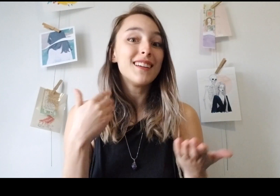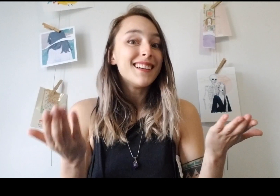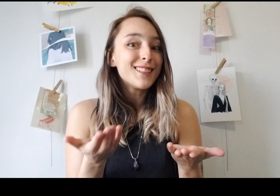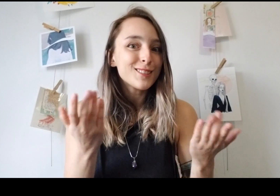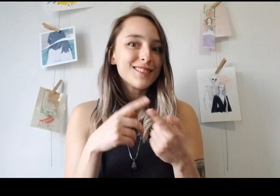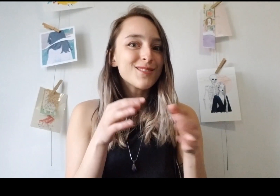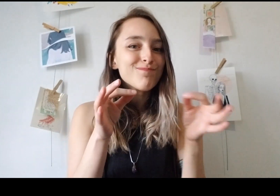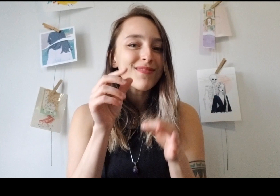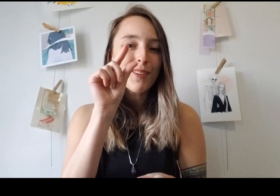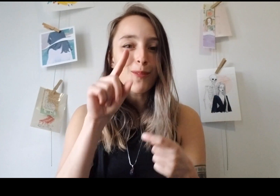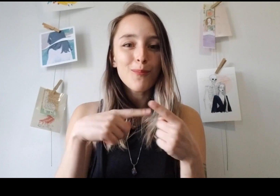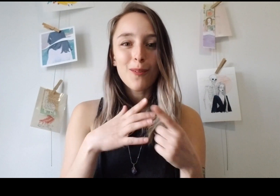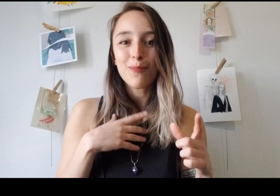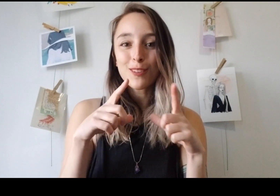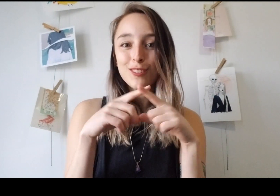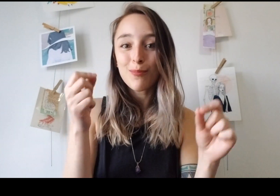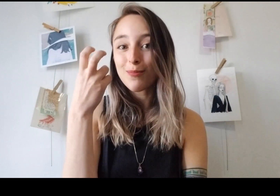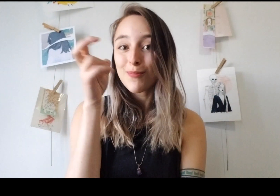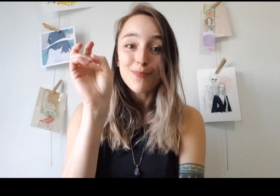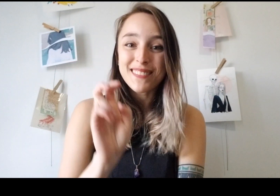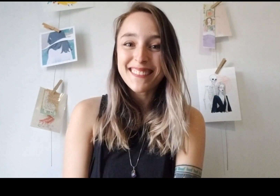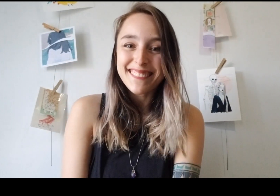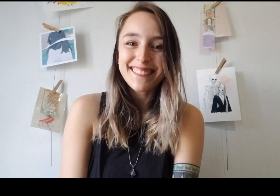So I will explain about my memories of Japan.